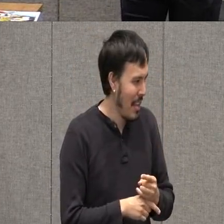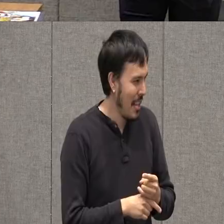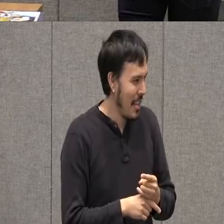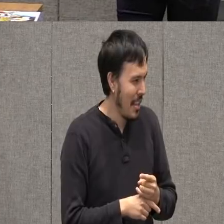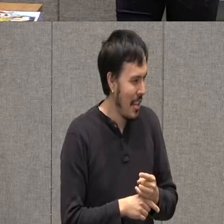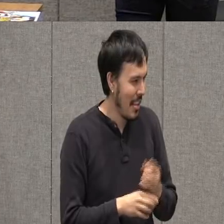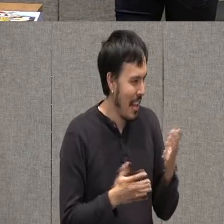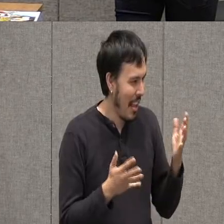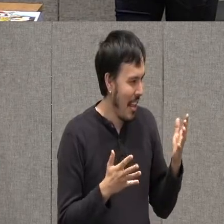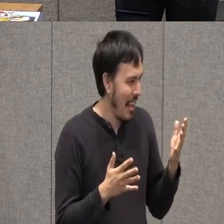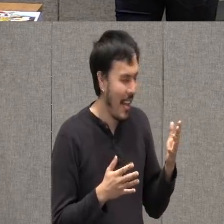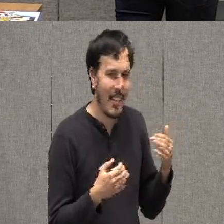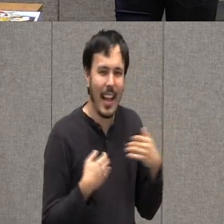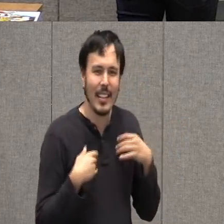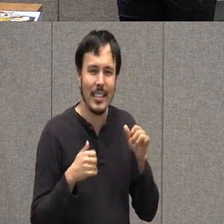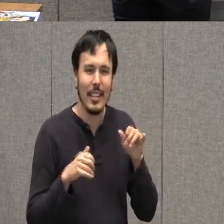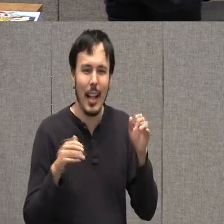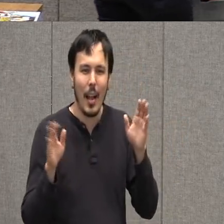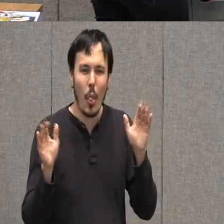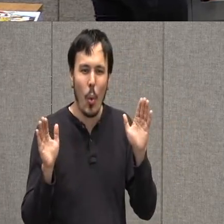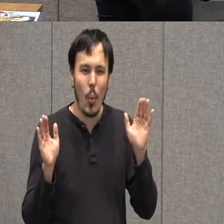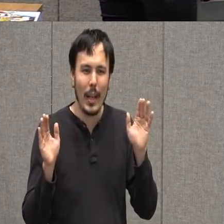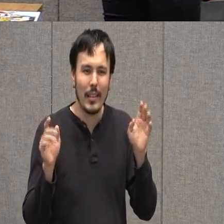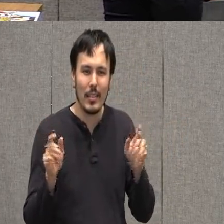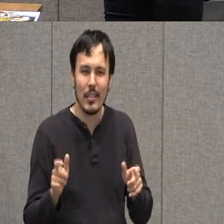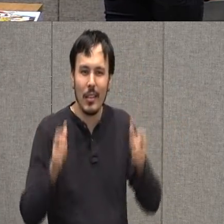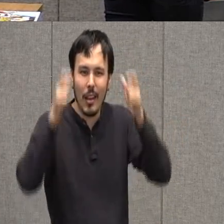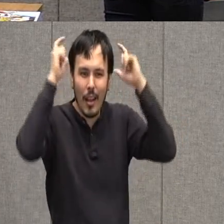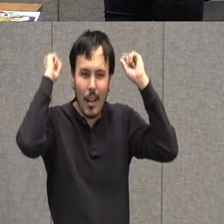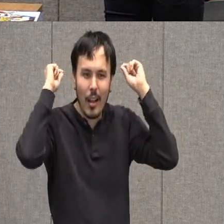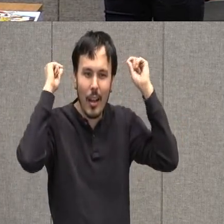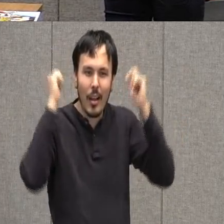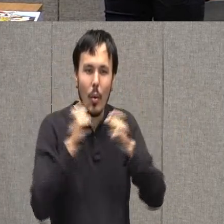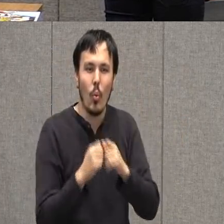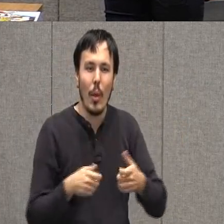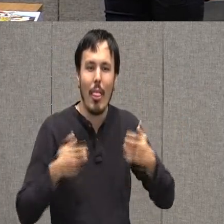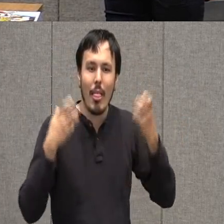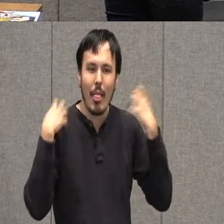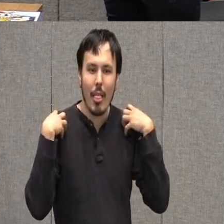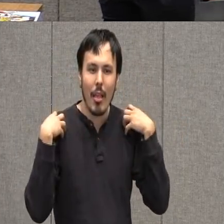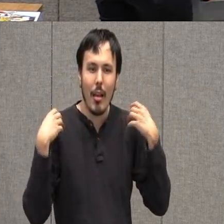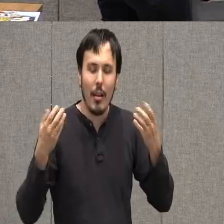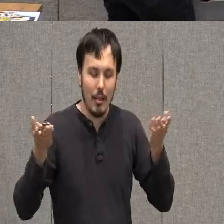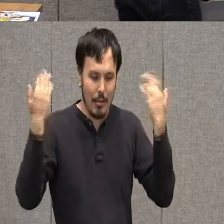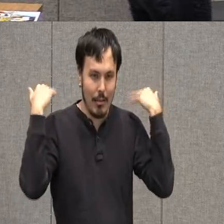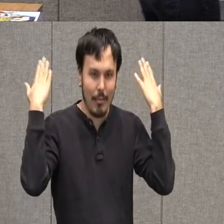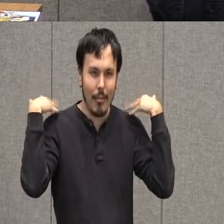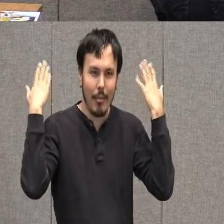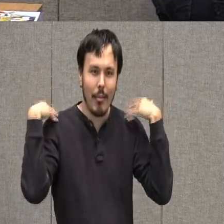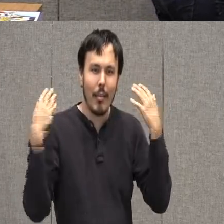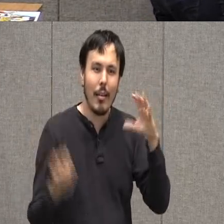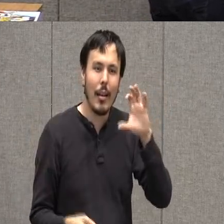It's got like the little wings on the side, you know what I'm talking about? [Ley] Oh, yeah, yeah, yeah. And he's got the cape, so I can have this sort of cape flowing back there like whoosh!